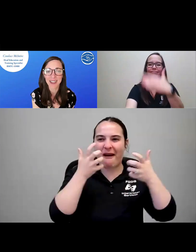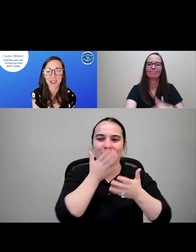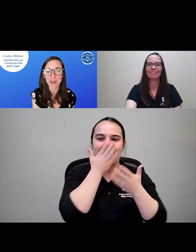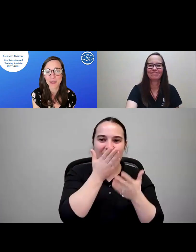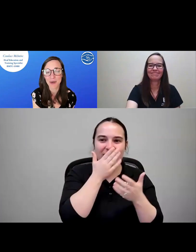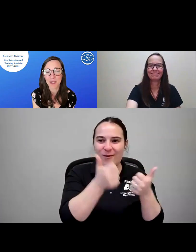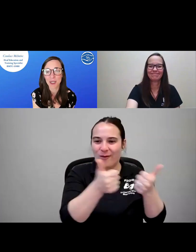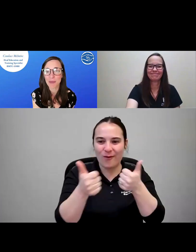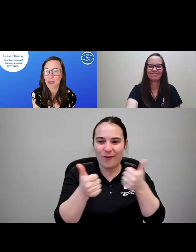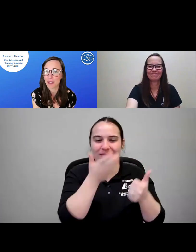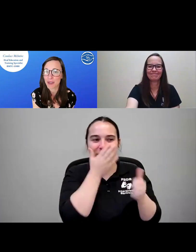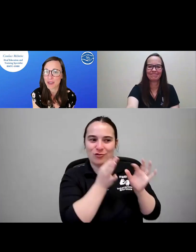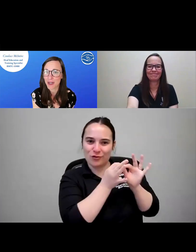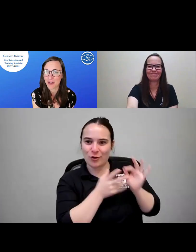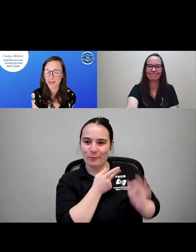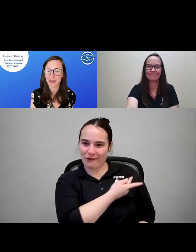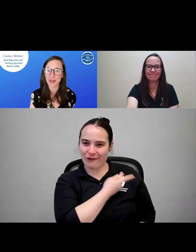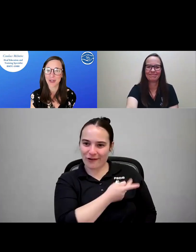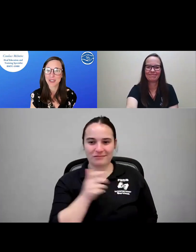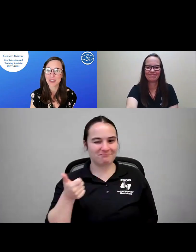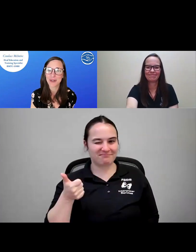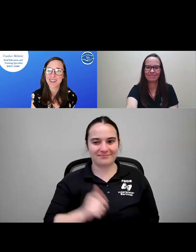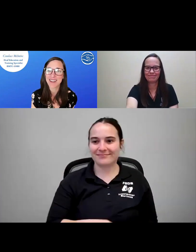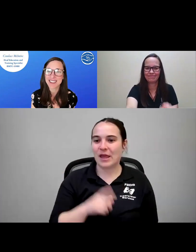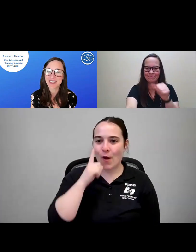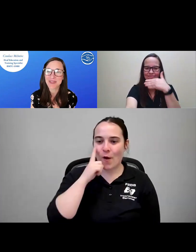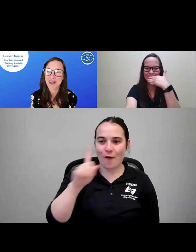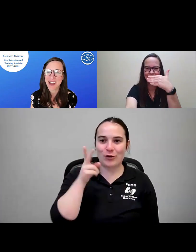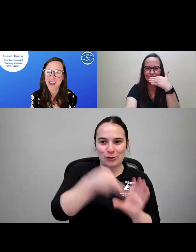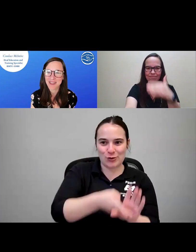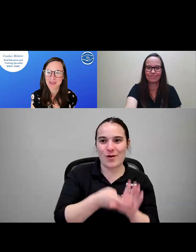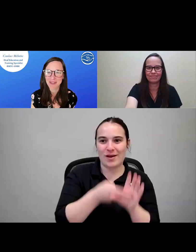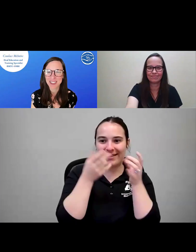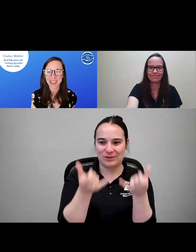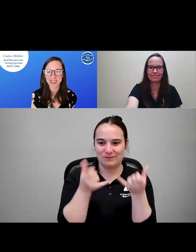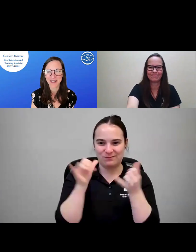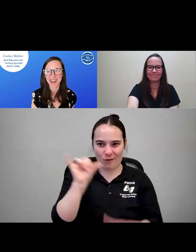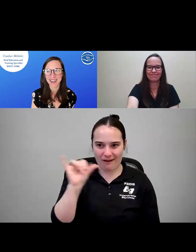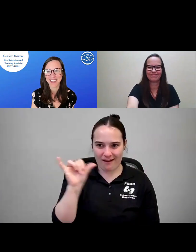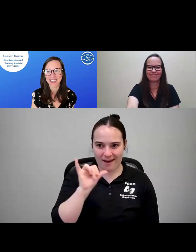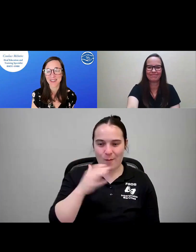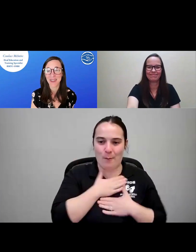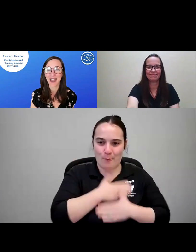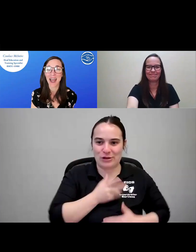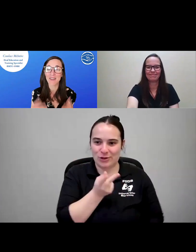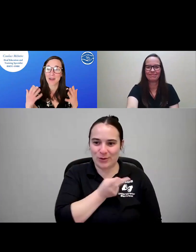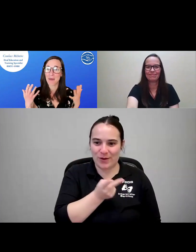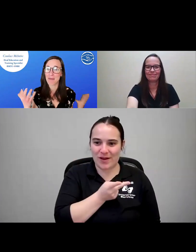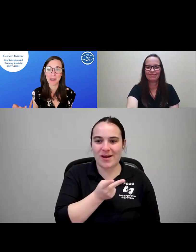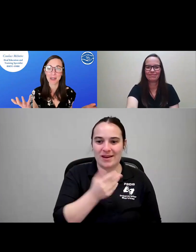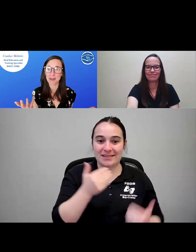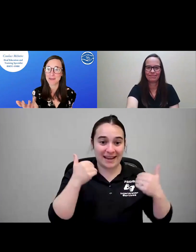And thank you to our interpreters for joining us as well. We appreciate you guys. And have a merry